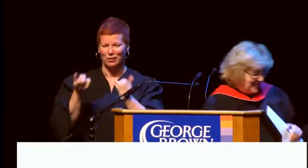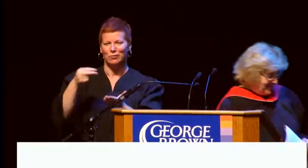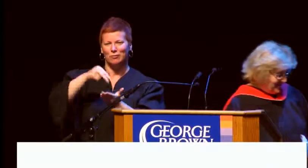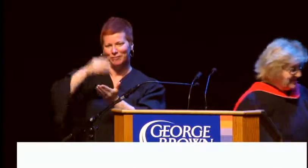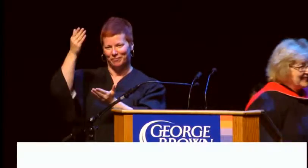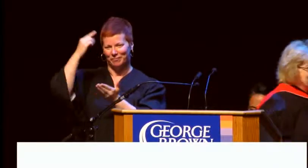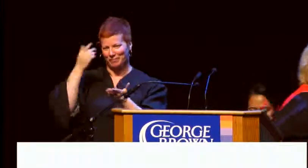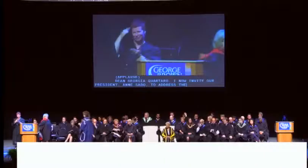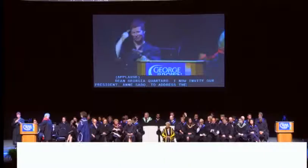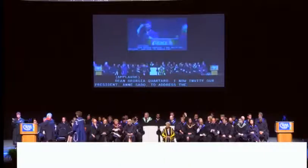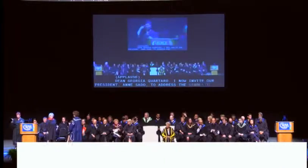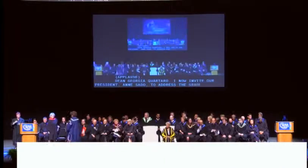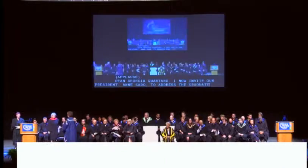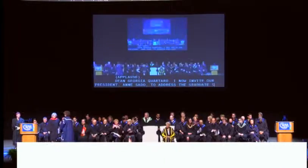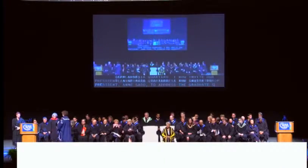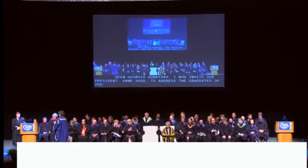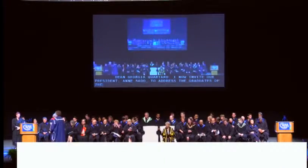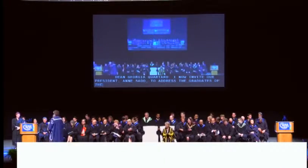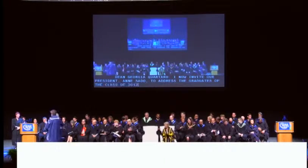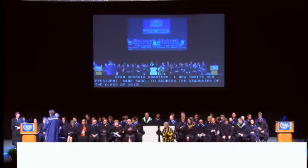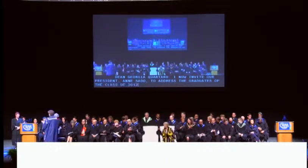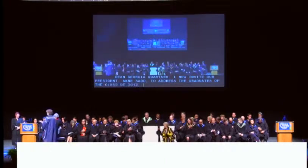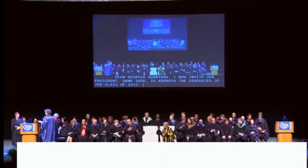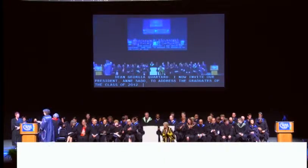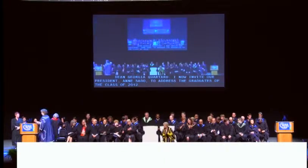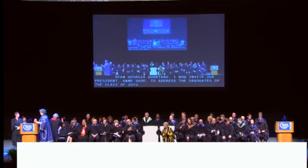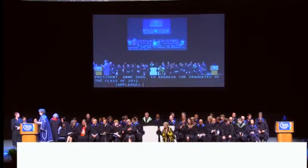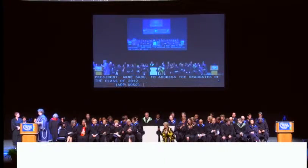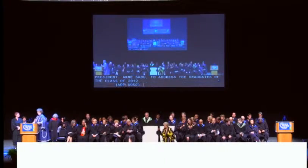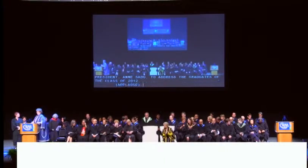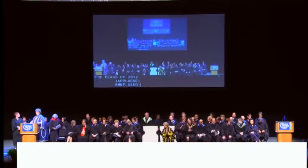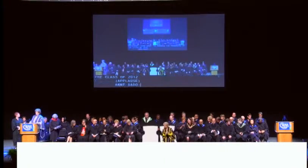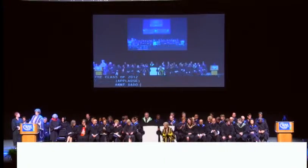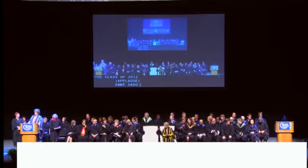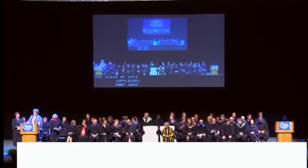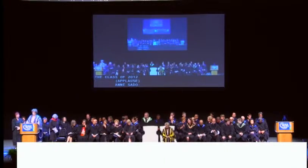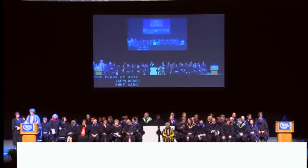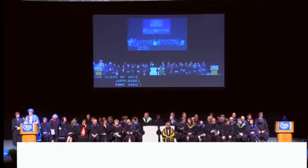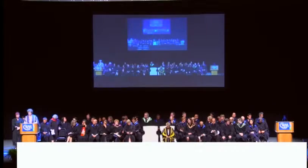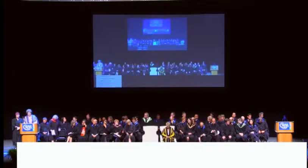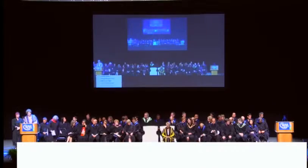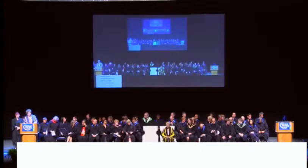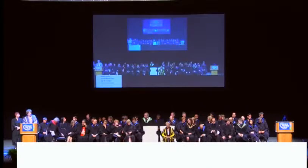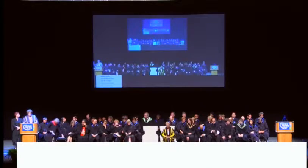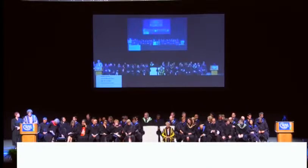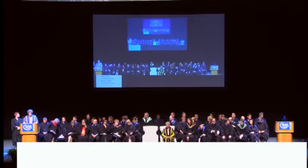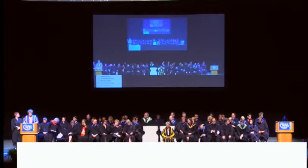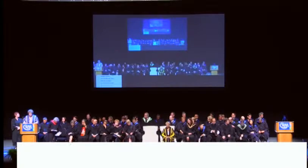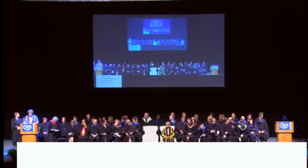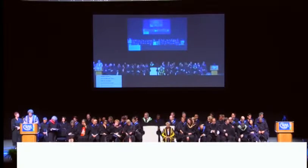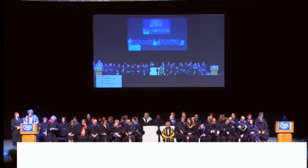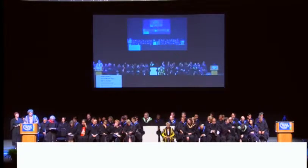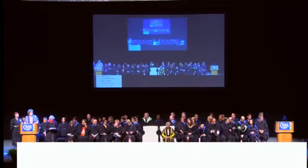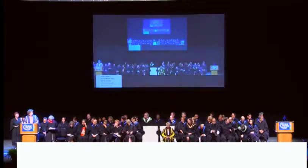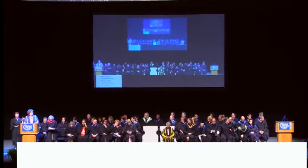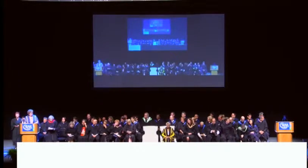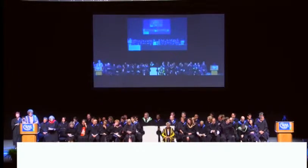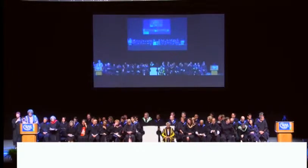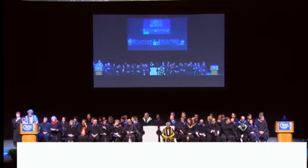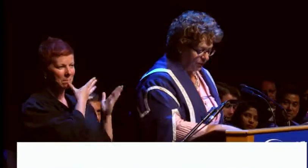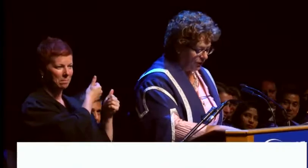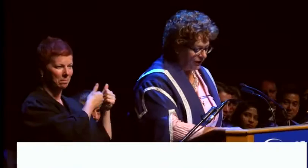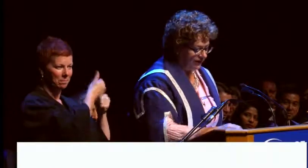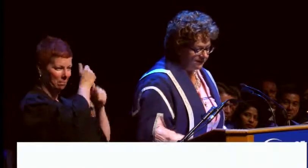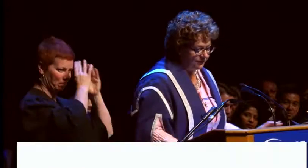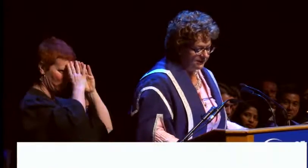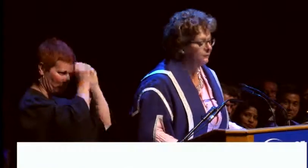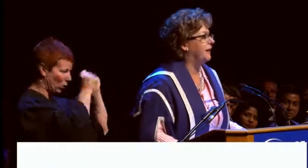TO THE CLASS OF 2012 NOW IT'S TIME FOR YOUR VICTORY LAP.